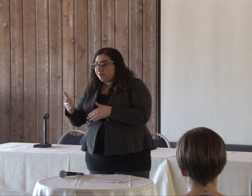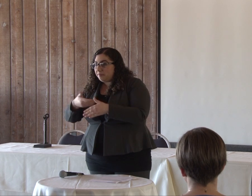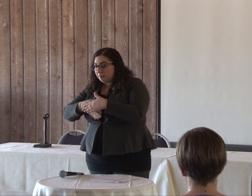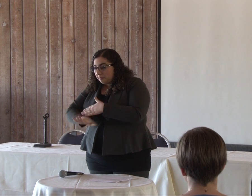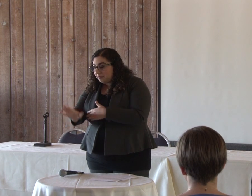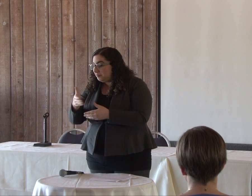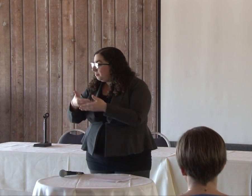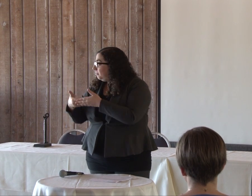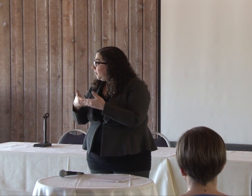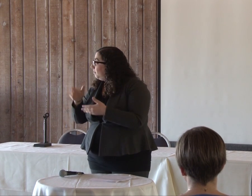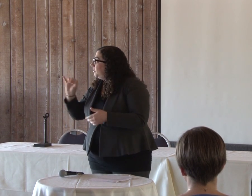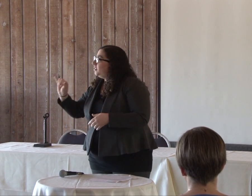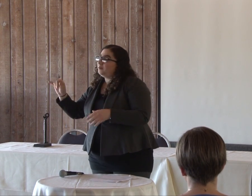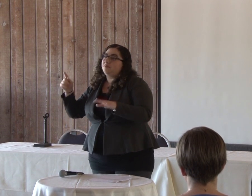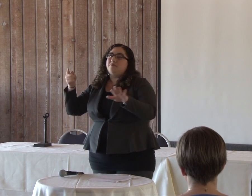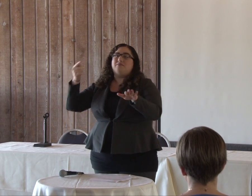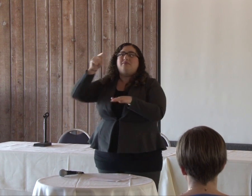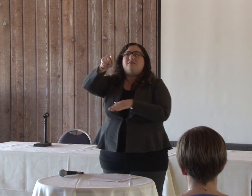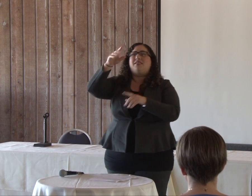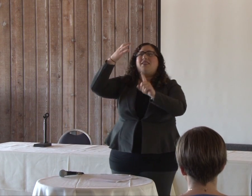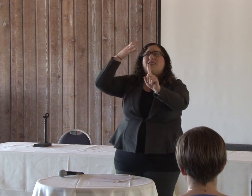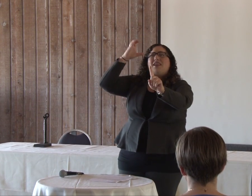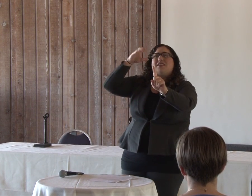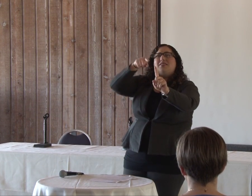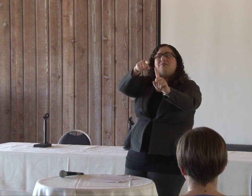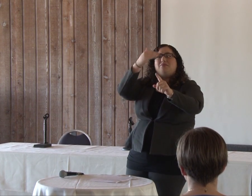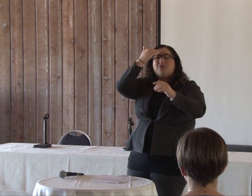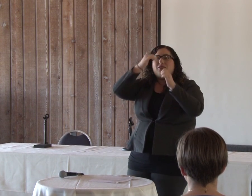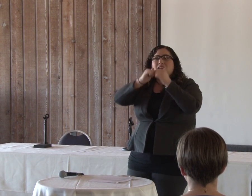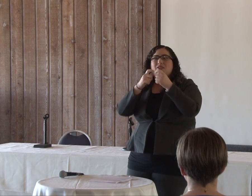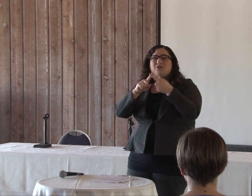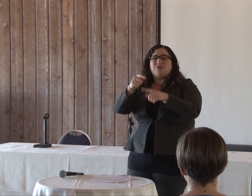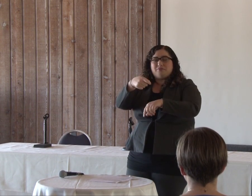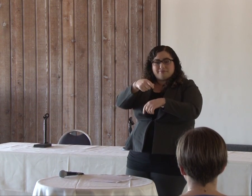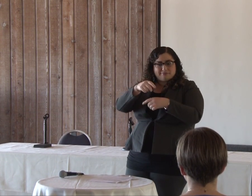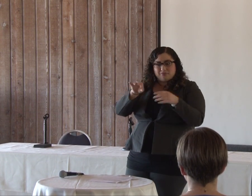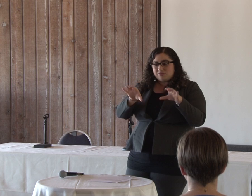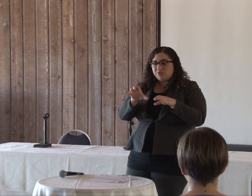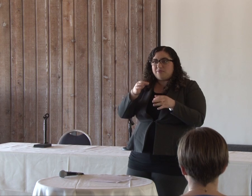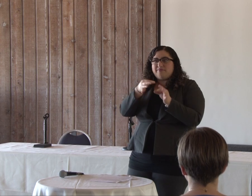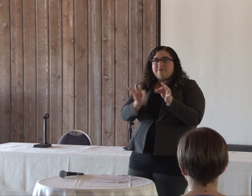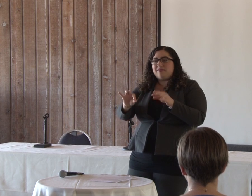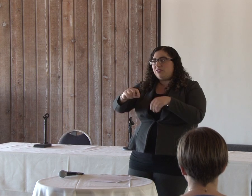I would use my grandmother or my aunt who knew how to deliver babies or get medicine, or